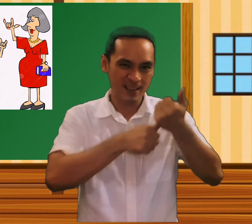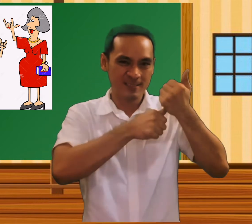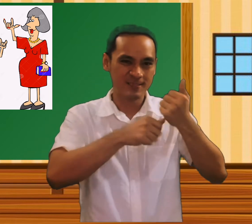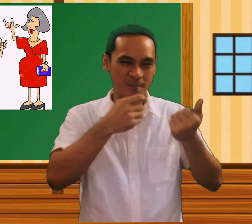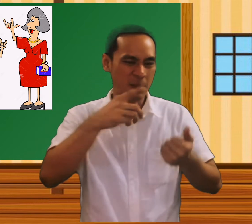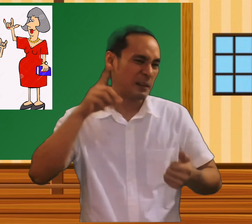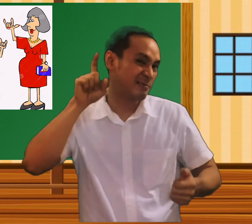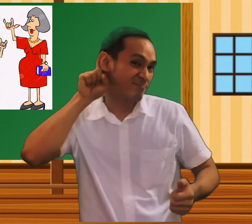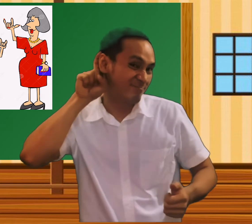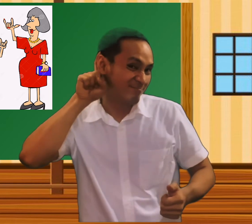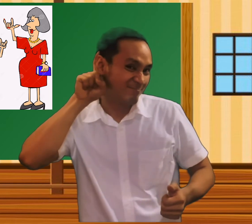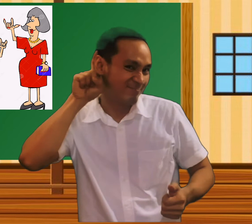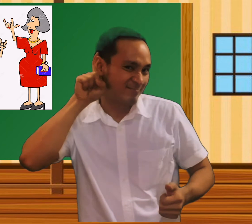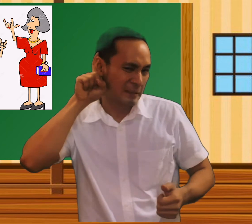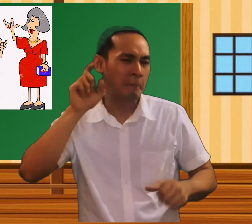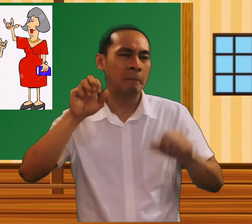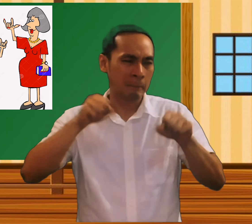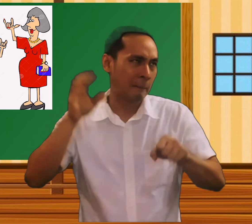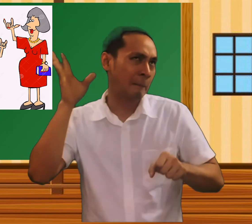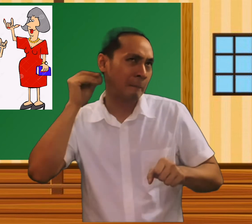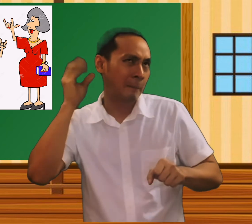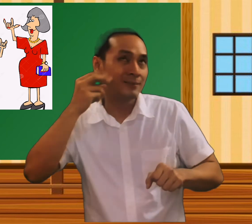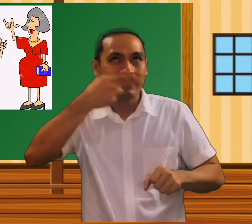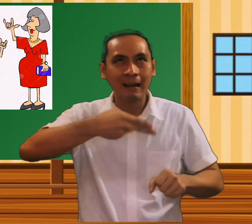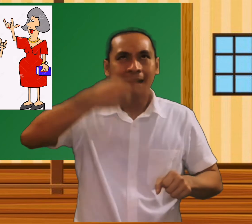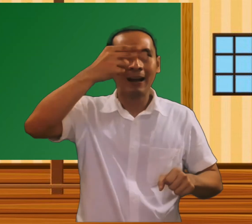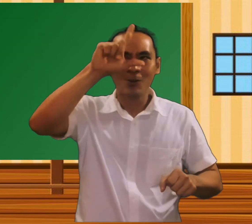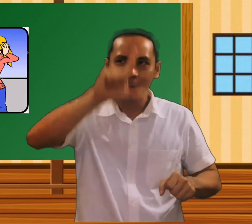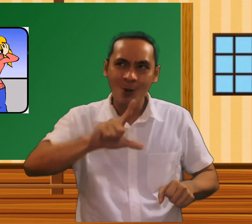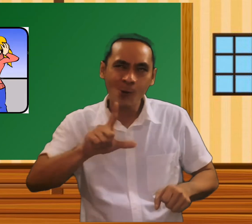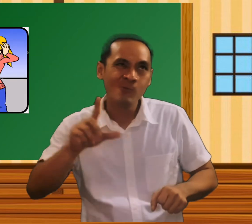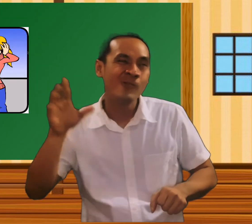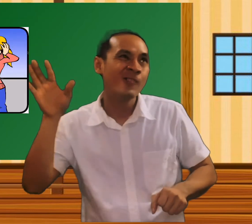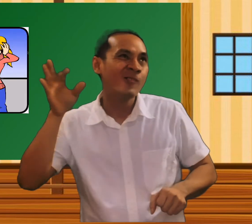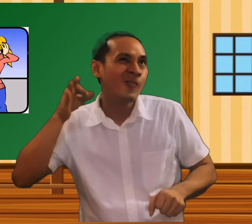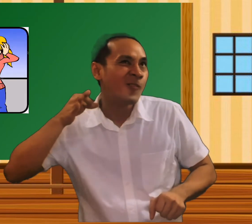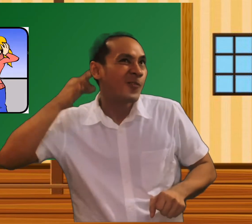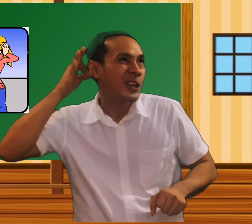and are able to hear high or low frequency or intensity sound